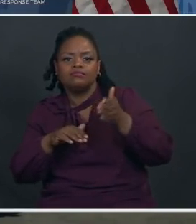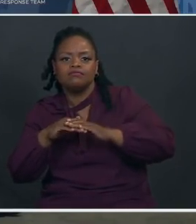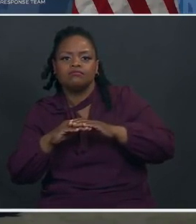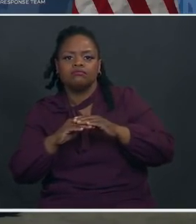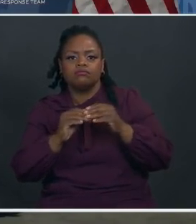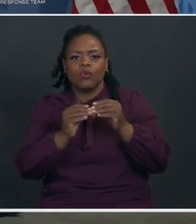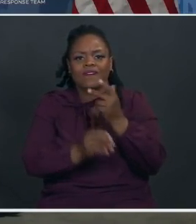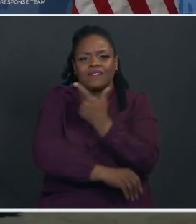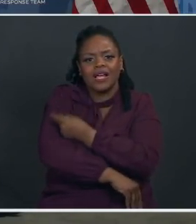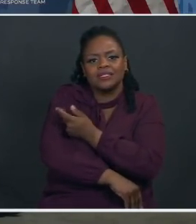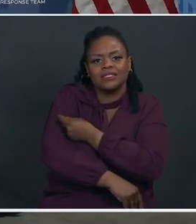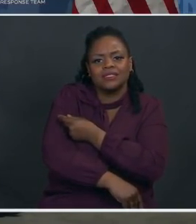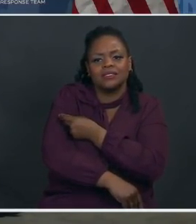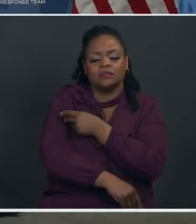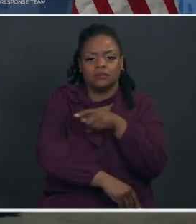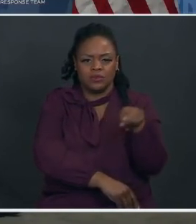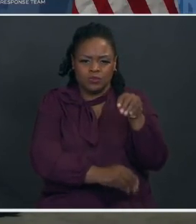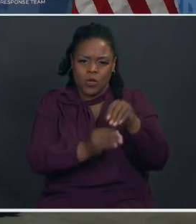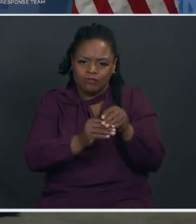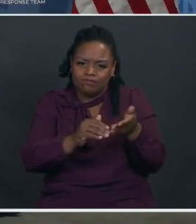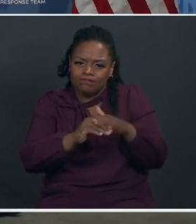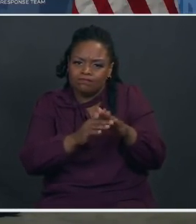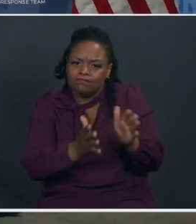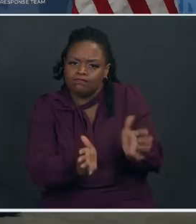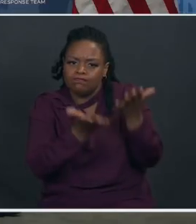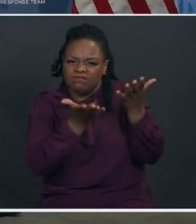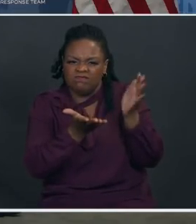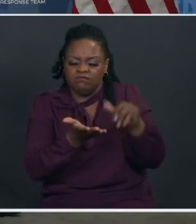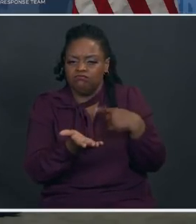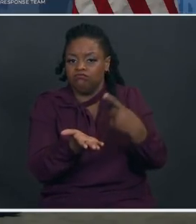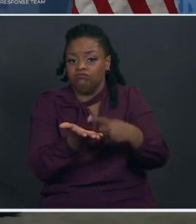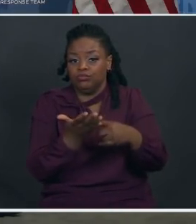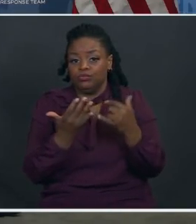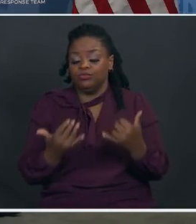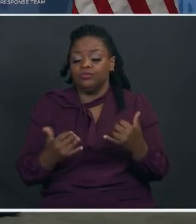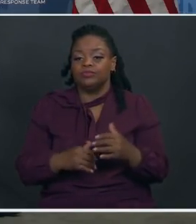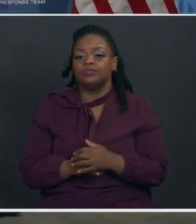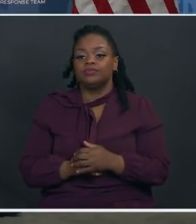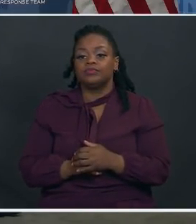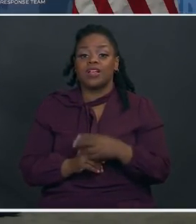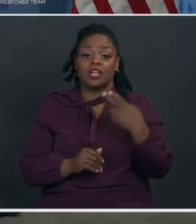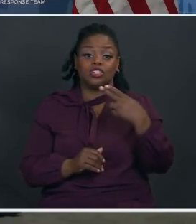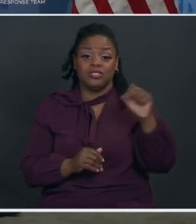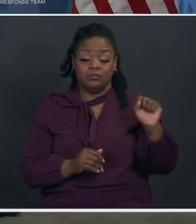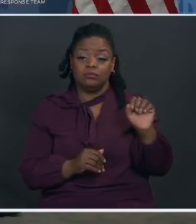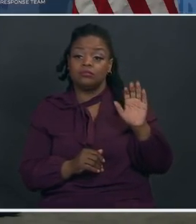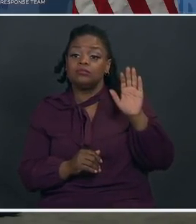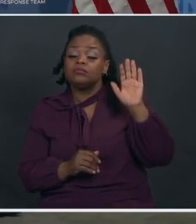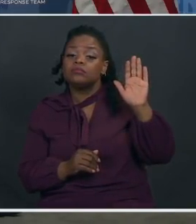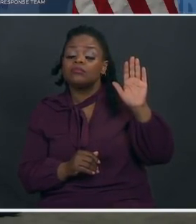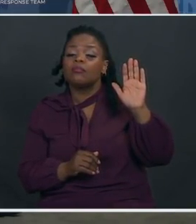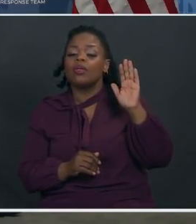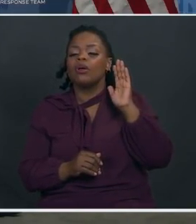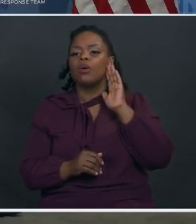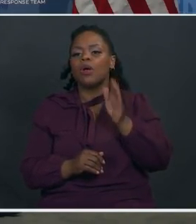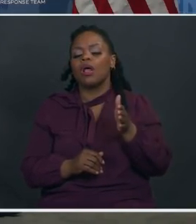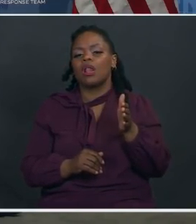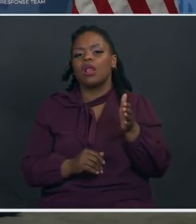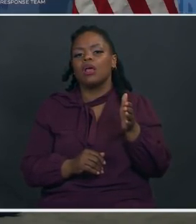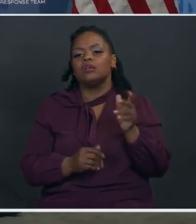HHS will mend the current Public Readiness and Emergency Preparedness Act, otherwise known as the Prep Act.